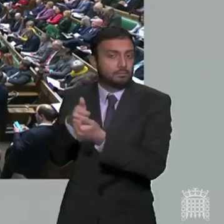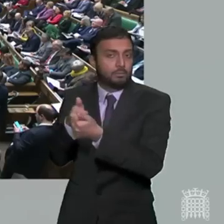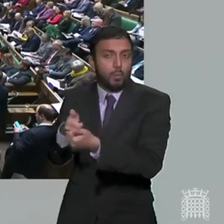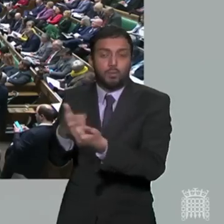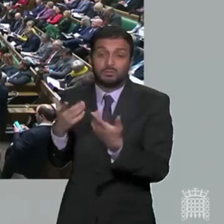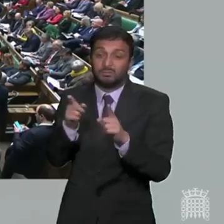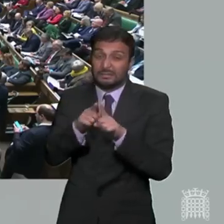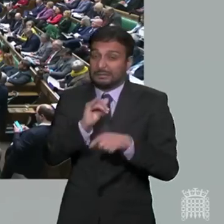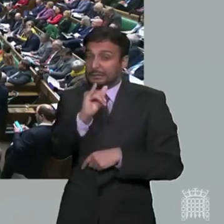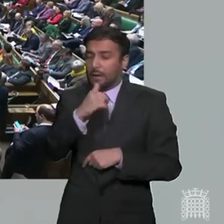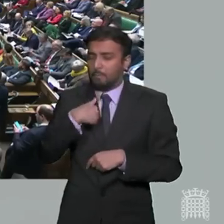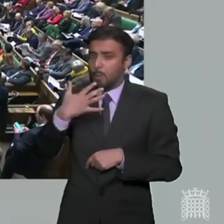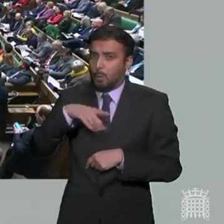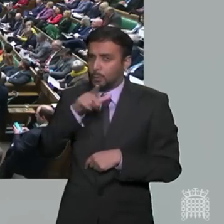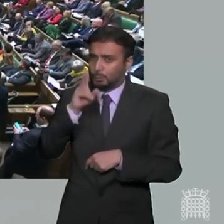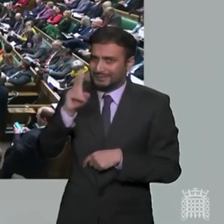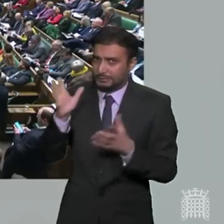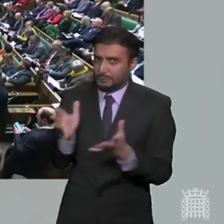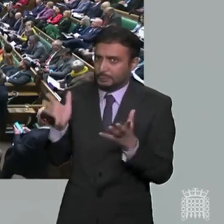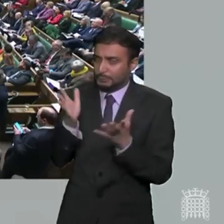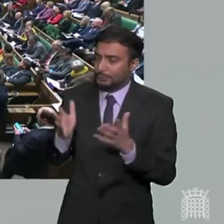Dr Philippa Whitford (Central Ayrshire) (SNP) Q5.